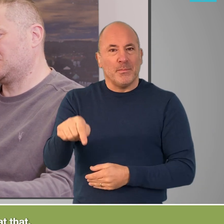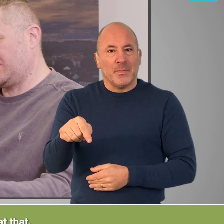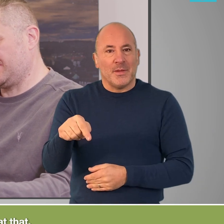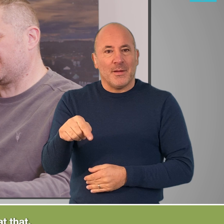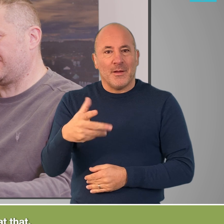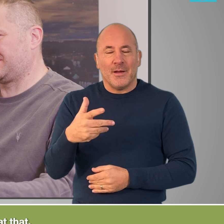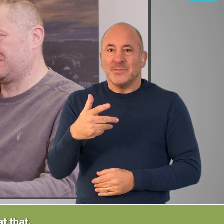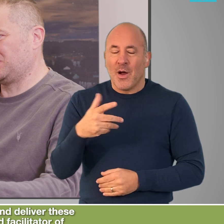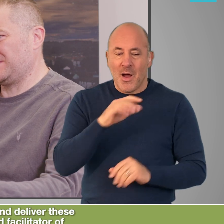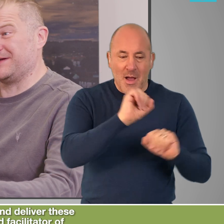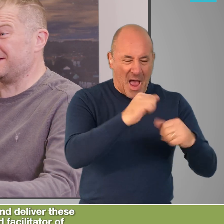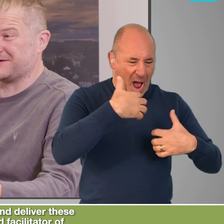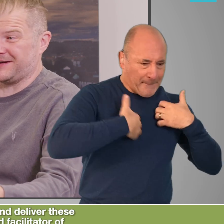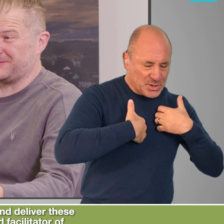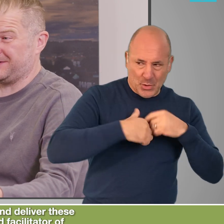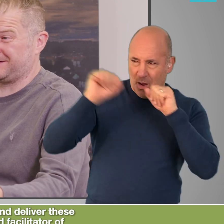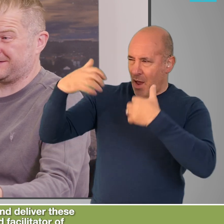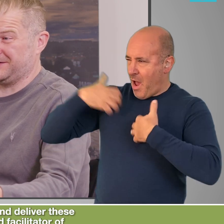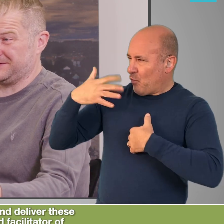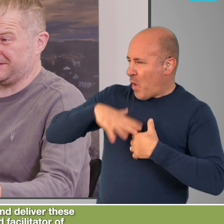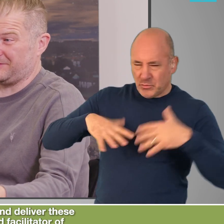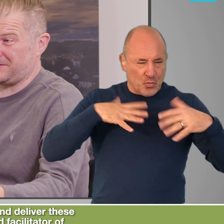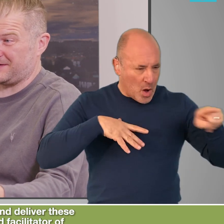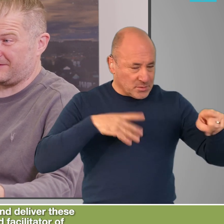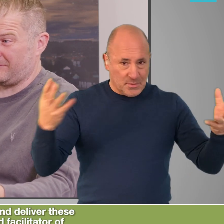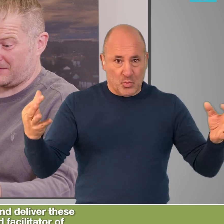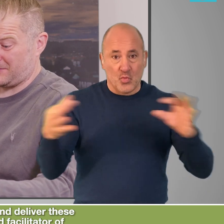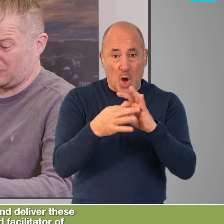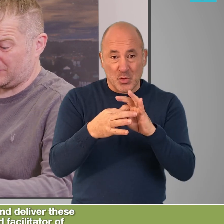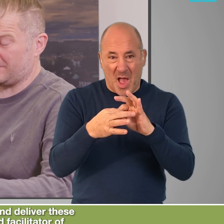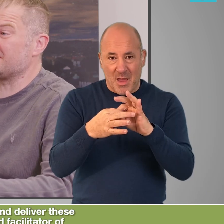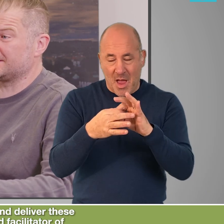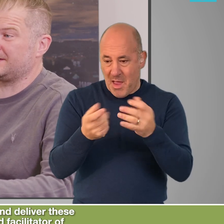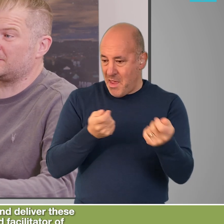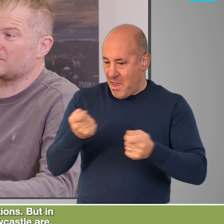when you look at that, we need to collaborate and deliver these together. This is a good facilitator of